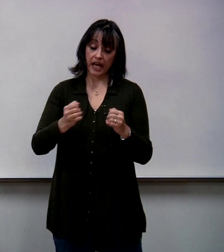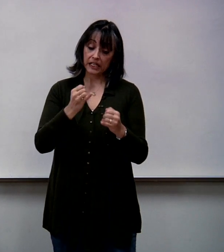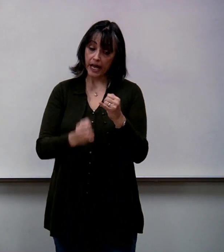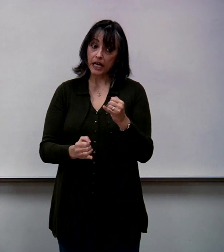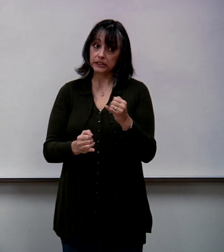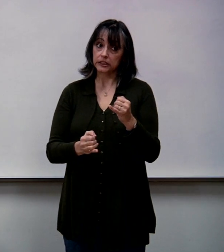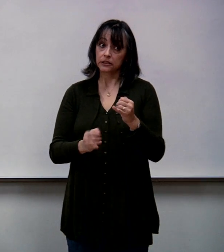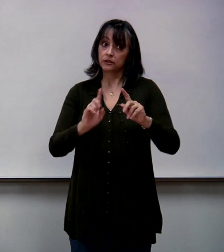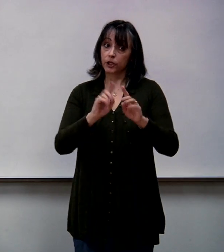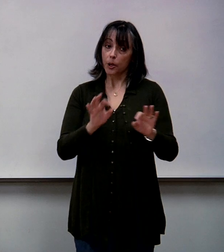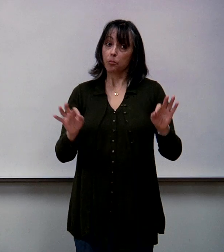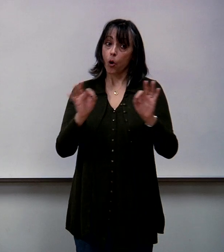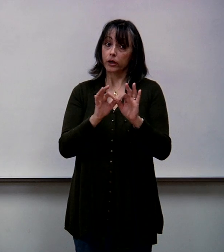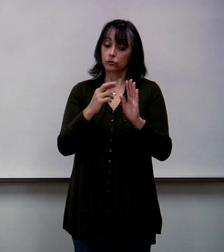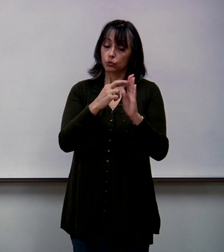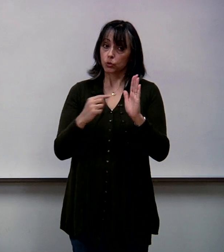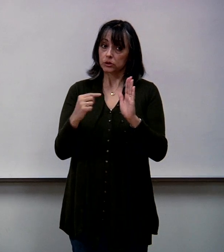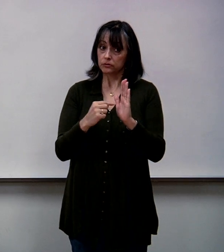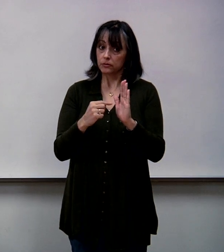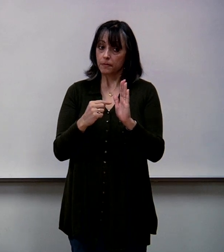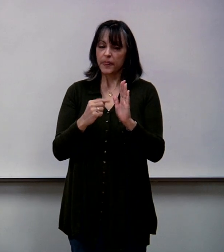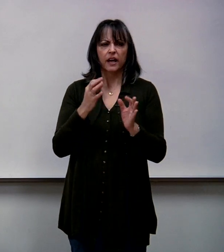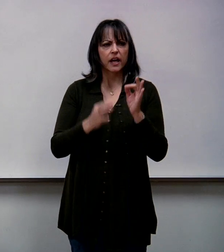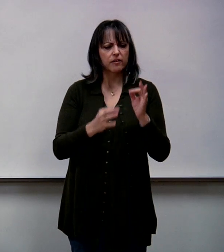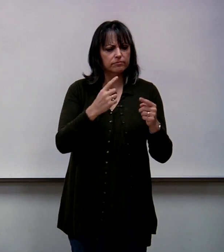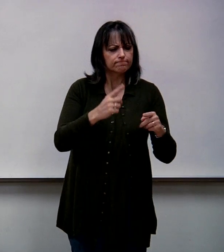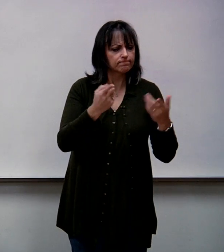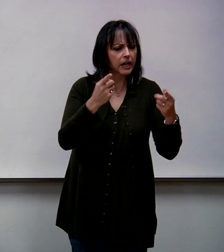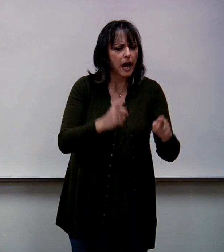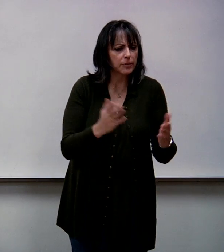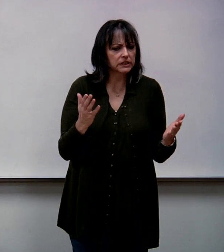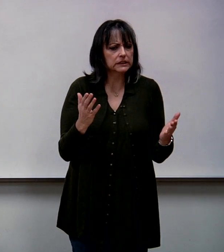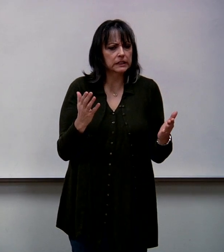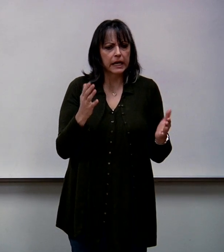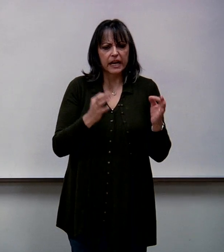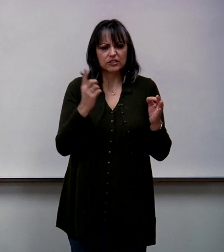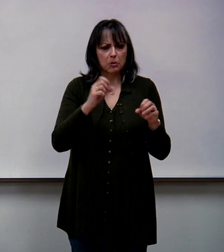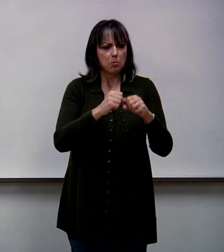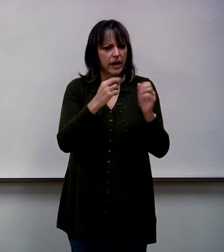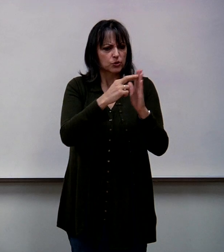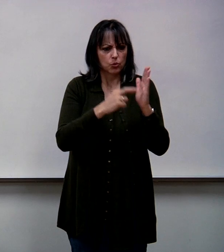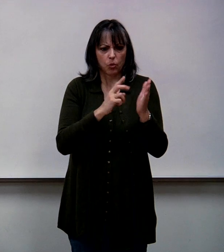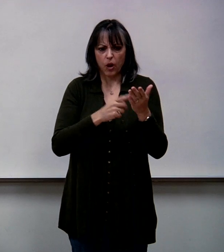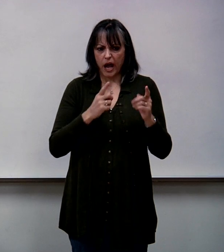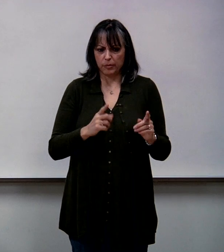what happens if there are disputes, if the rules were broken and what are the consequences?